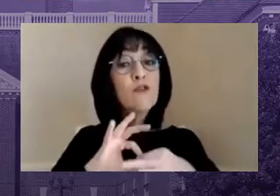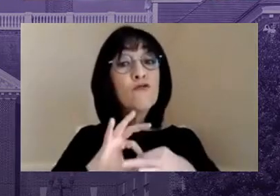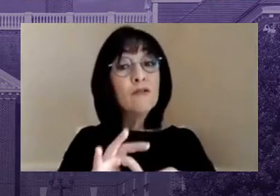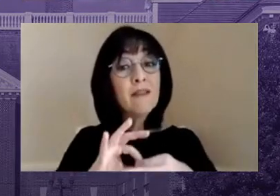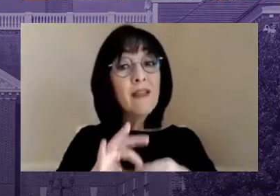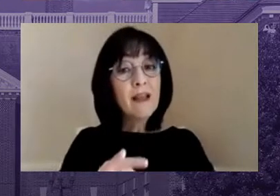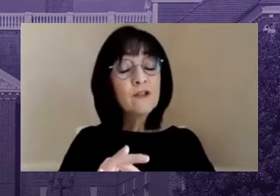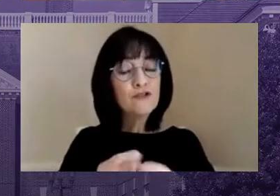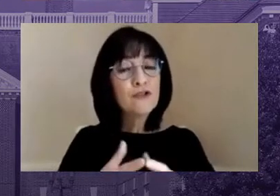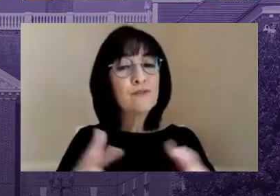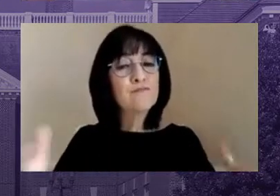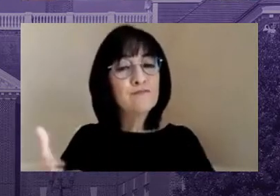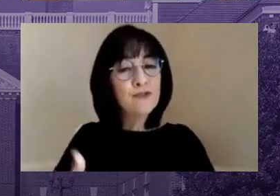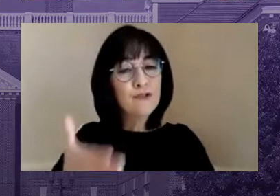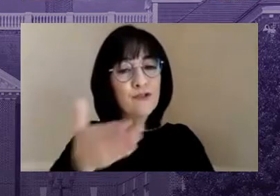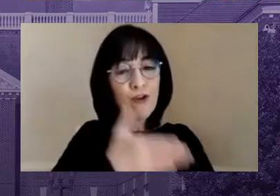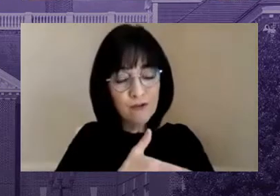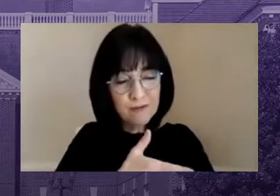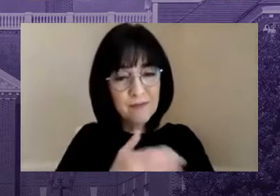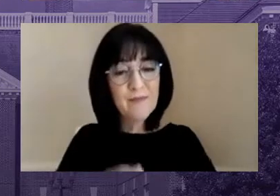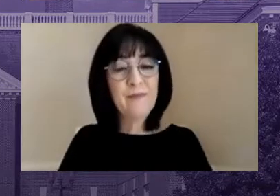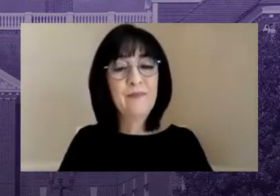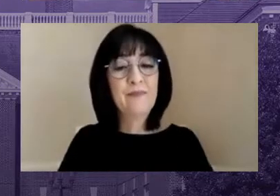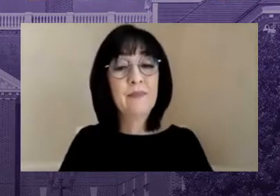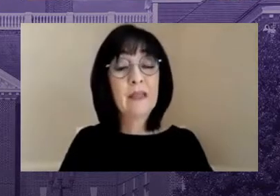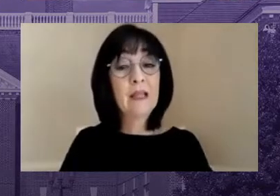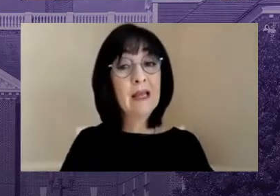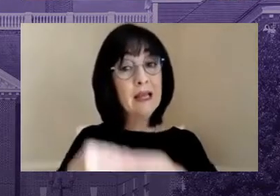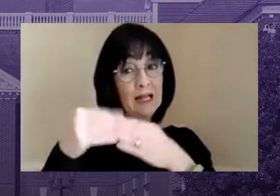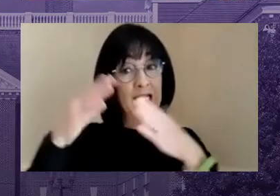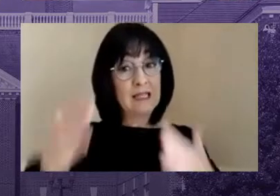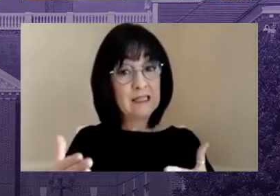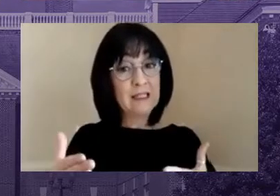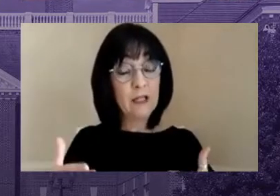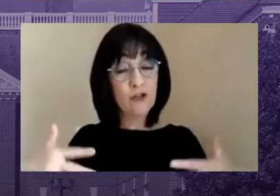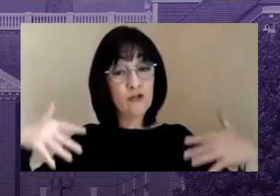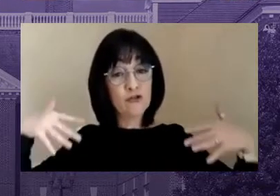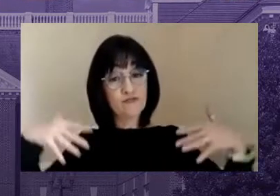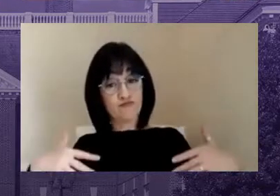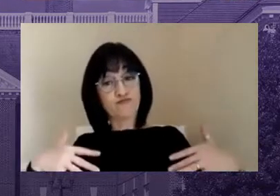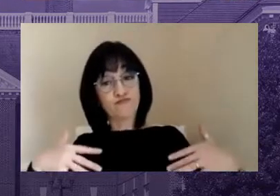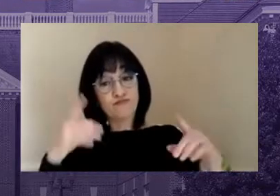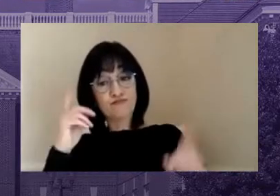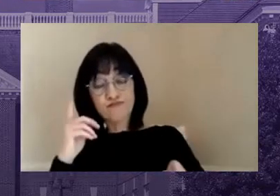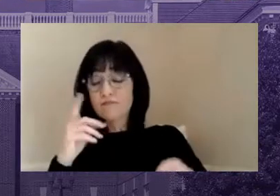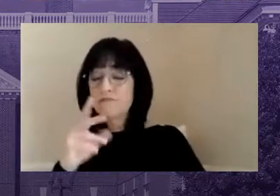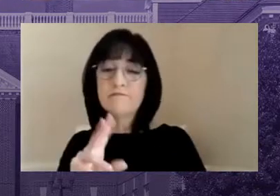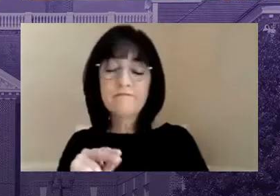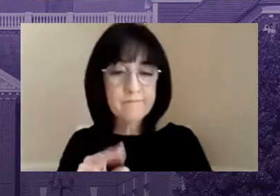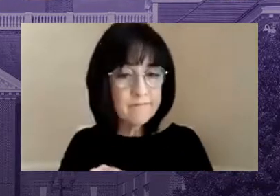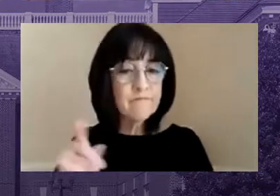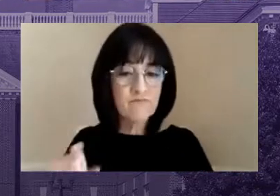do not sit back. They are proactive members in the community. And they do whatever they can to